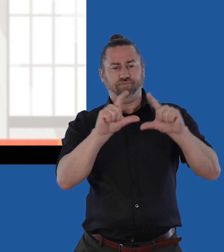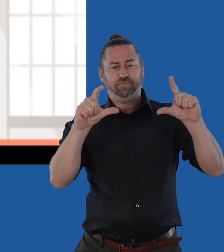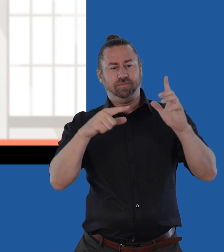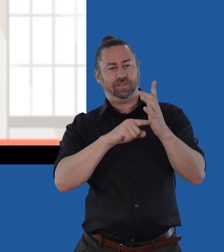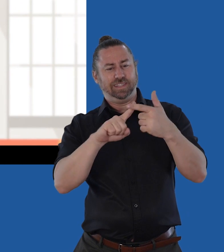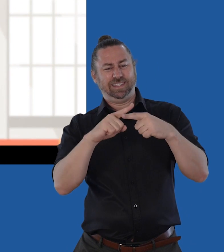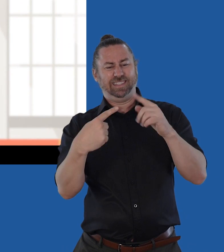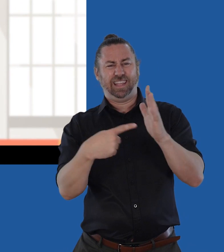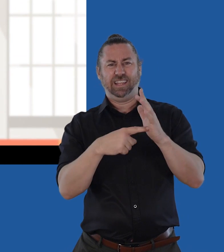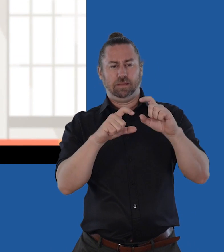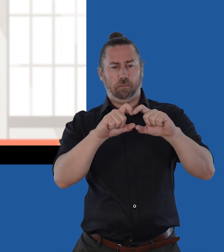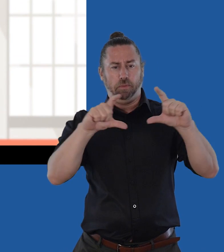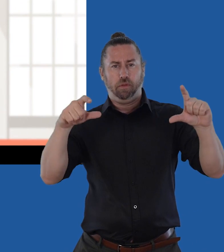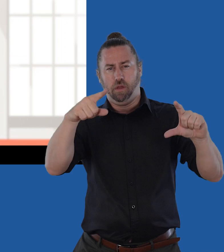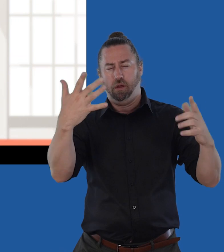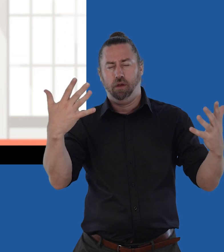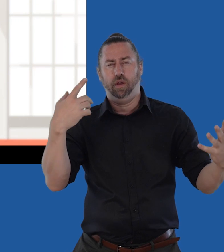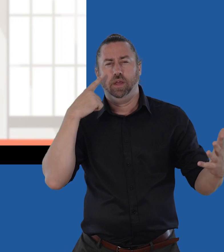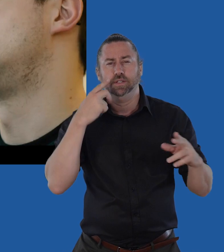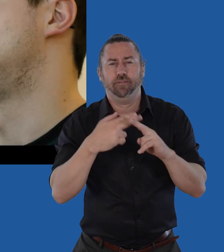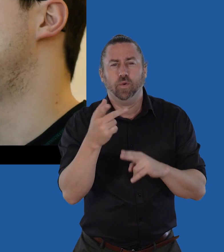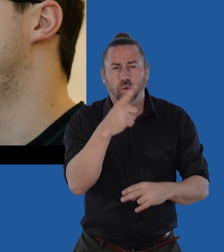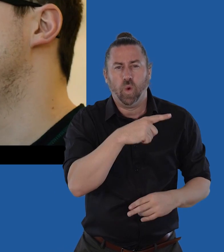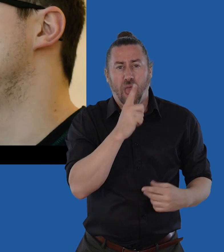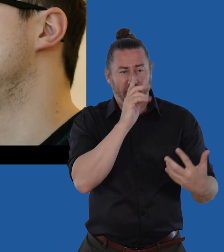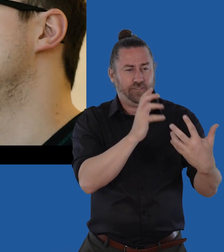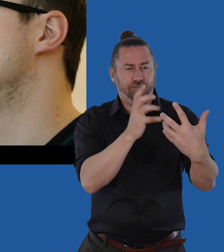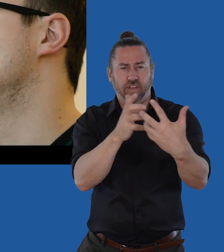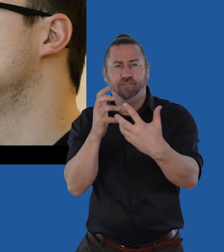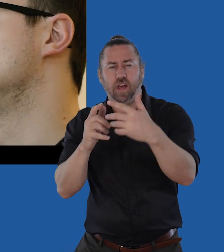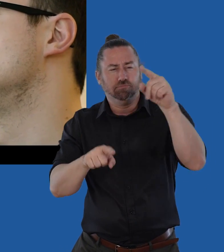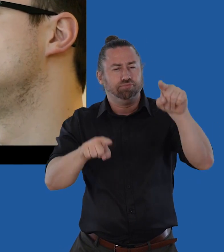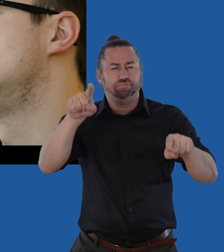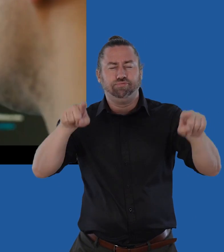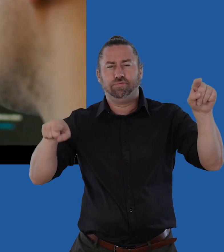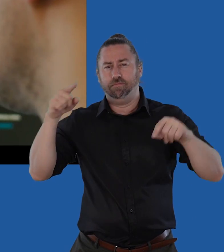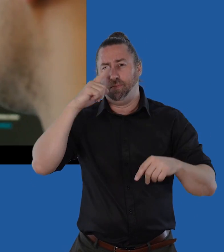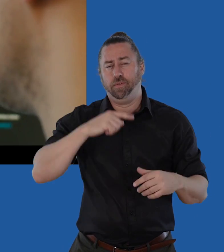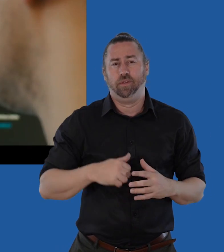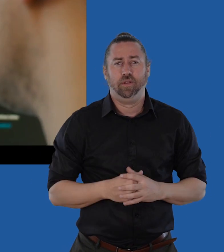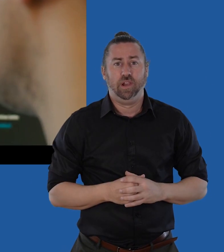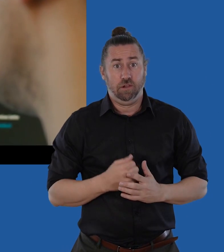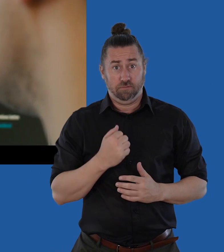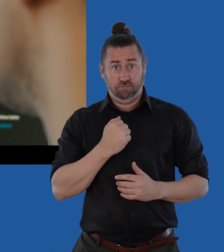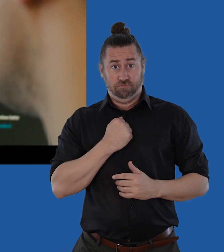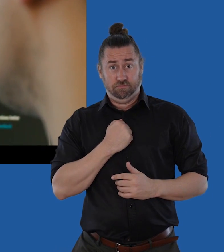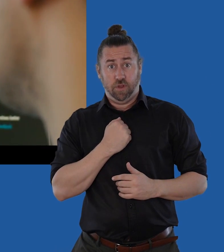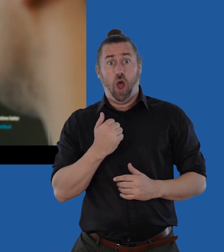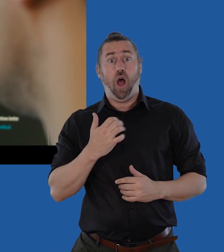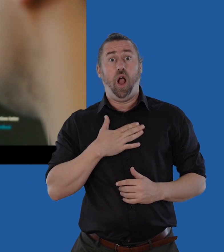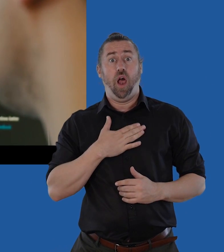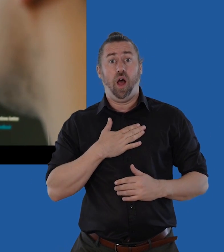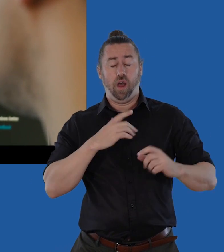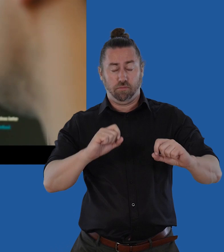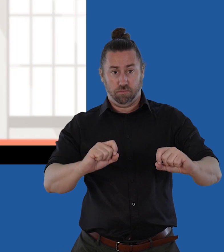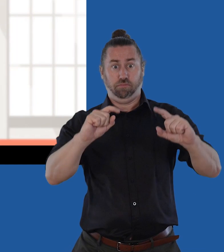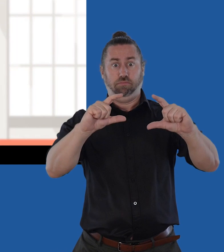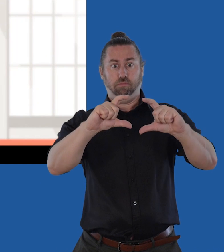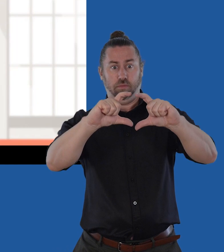build it to work for a lot of different people. For me, I actually enjoyed using it at 200% twice as large, for other people,